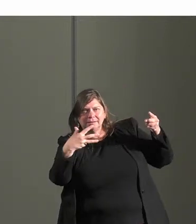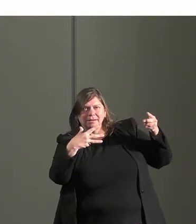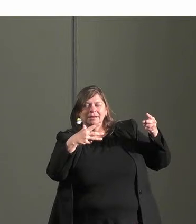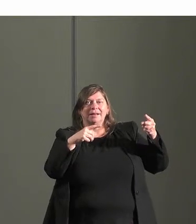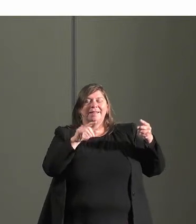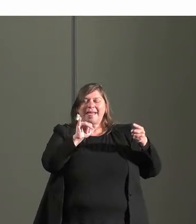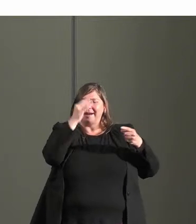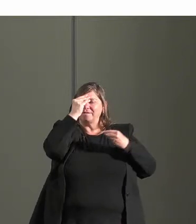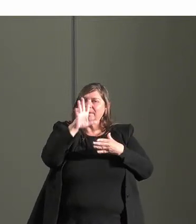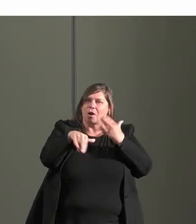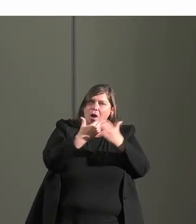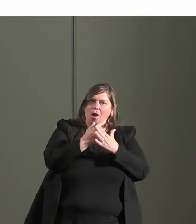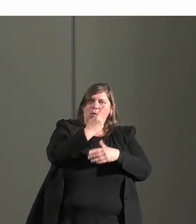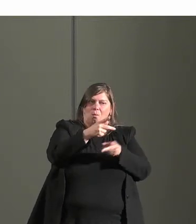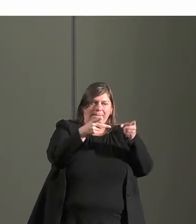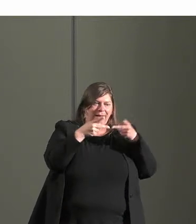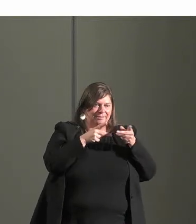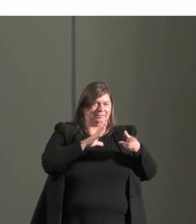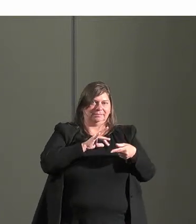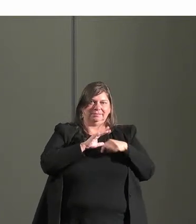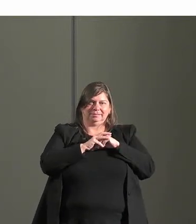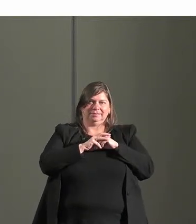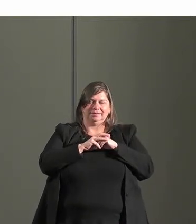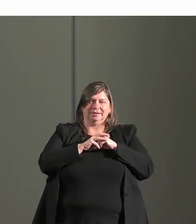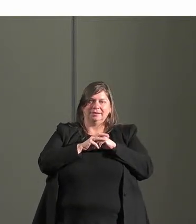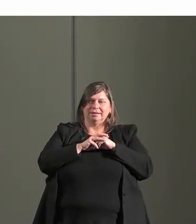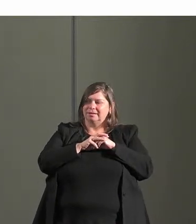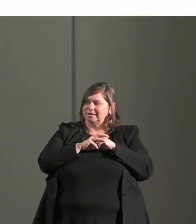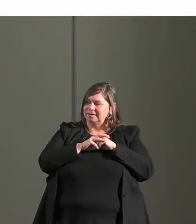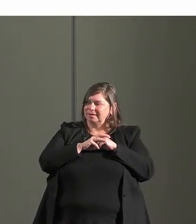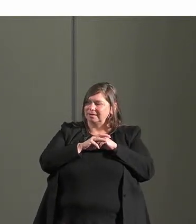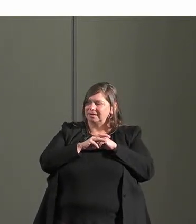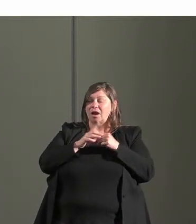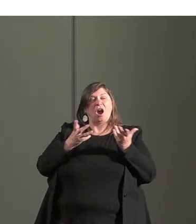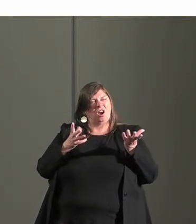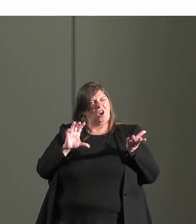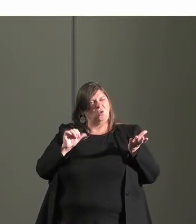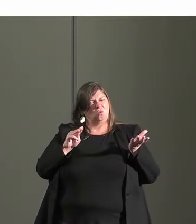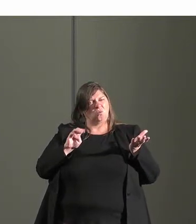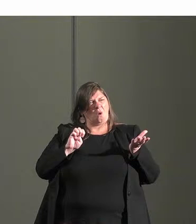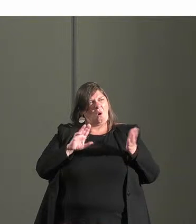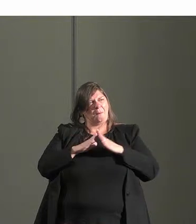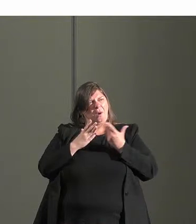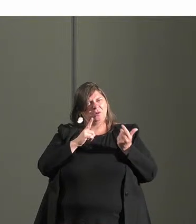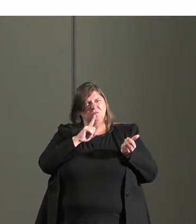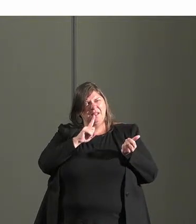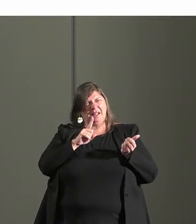You look how I help this student with this kind of disability you could find the information in one place .